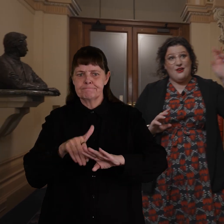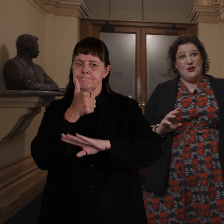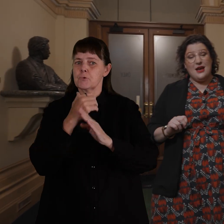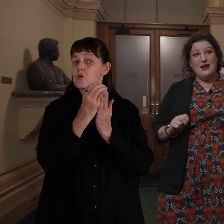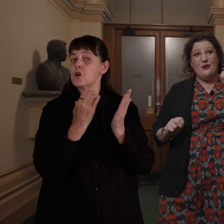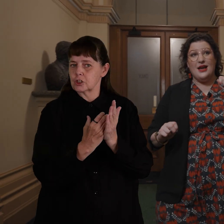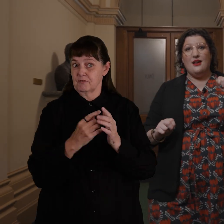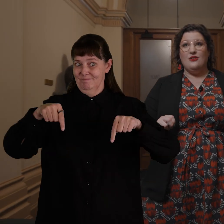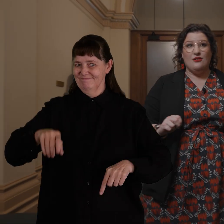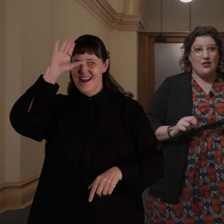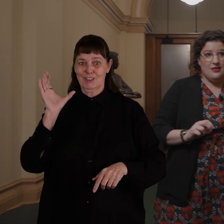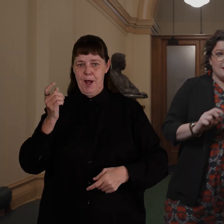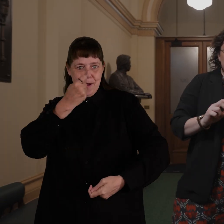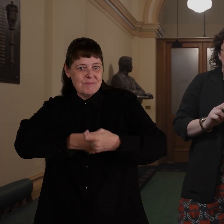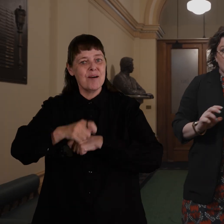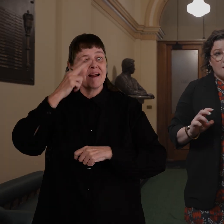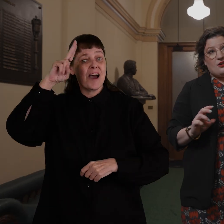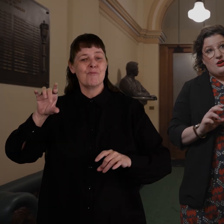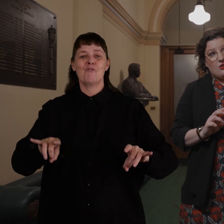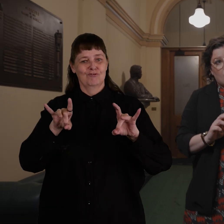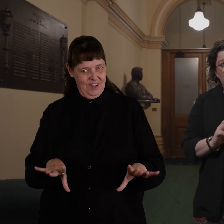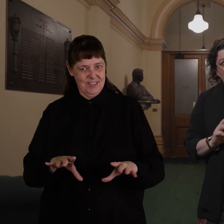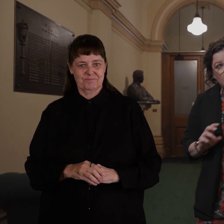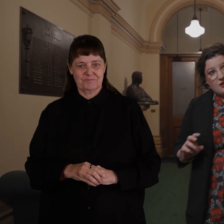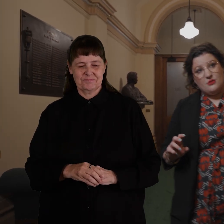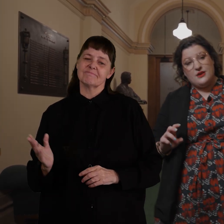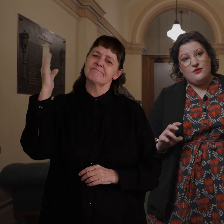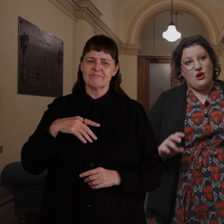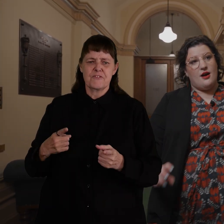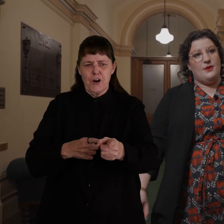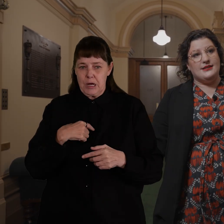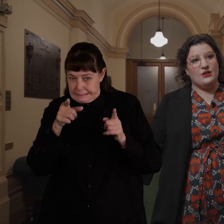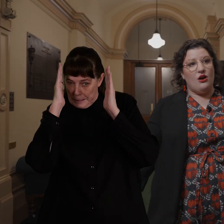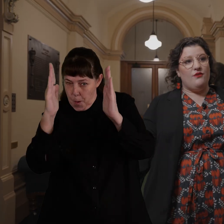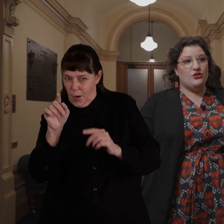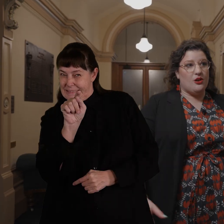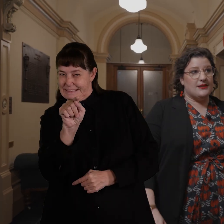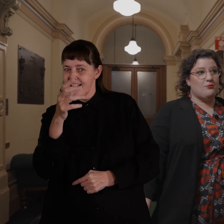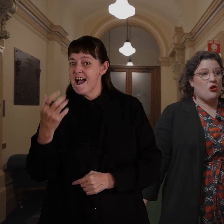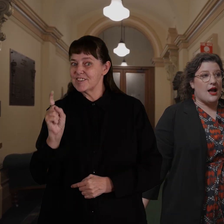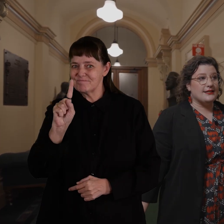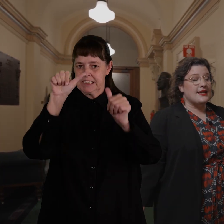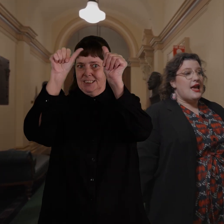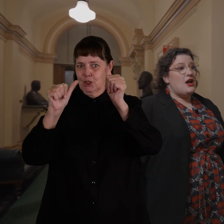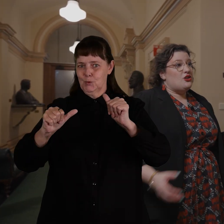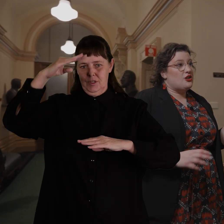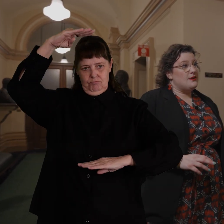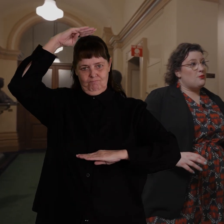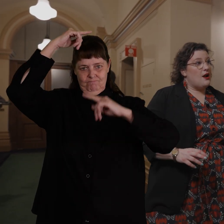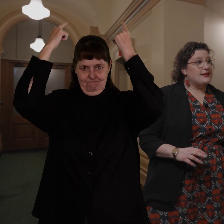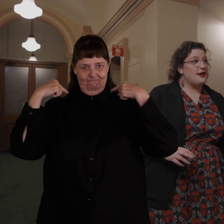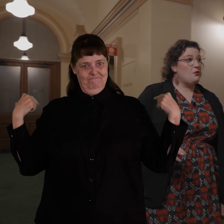If we make our way along this corridor further, we've got a bust of Thomas Price. Thomas Price